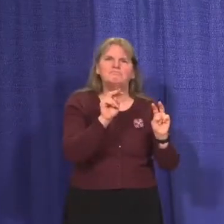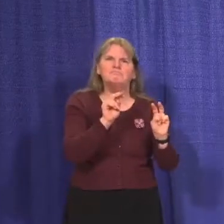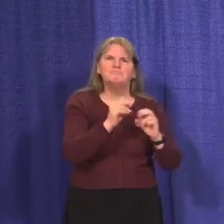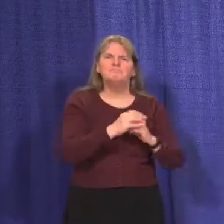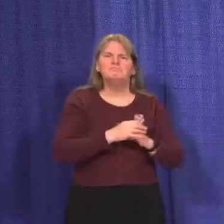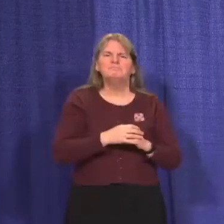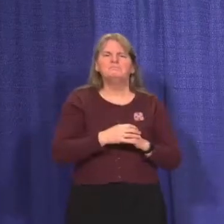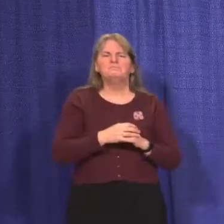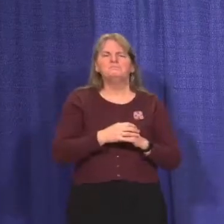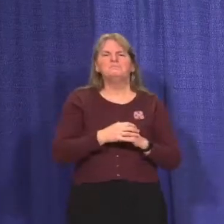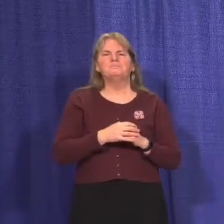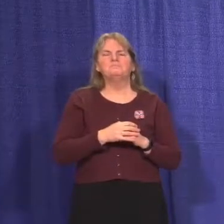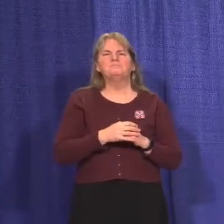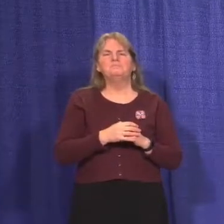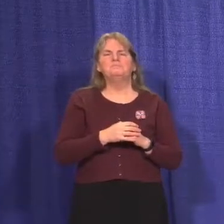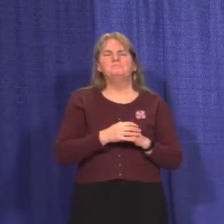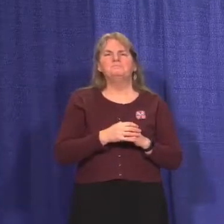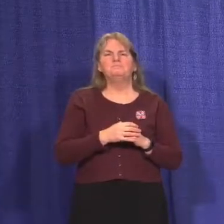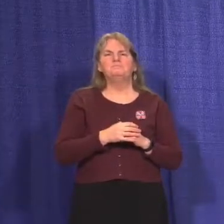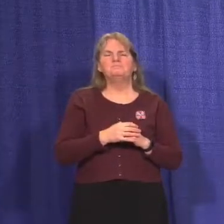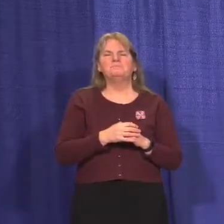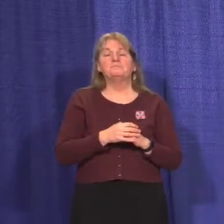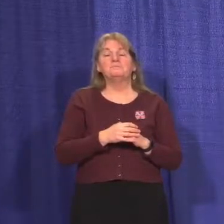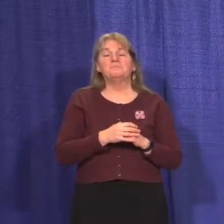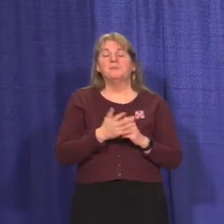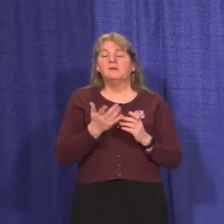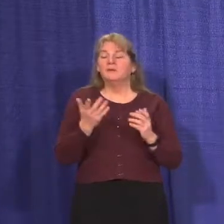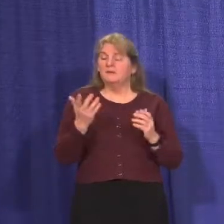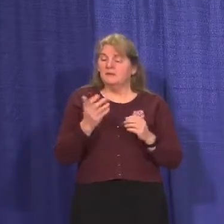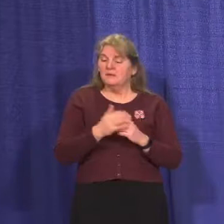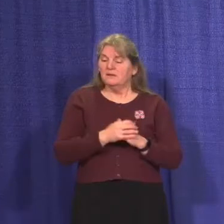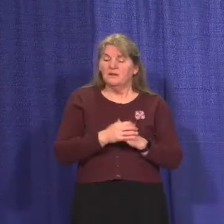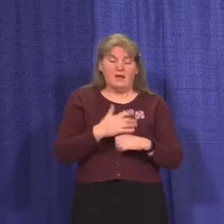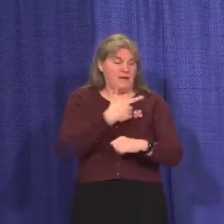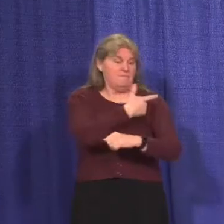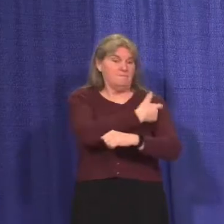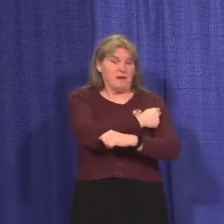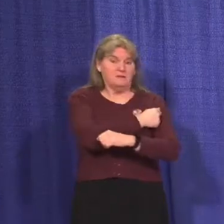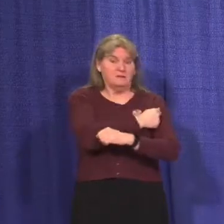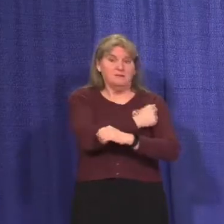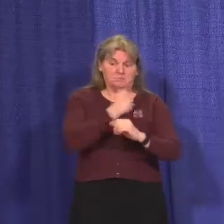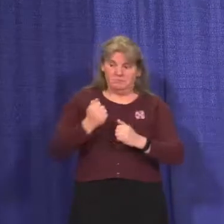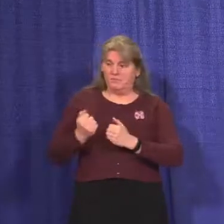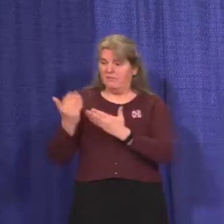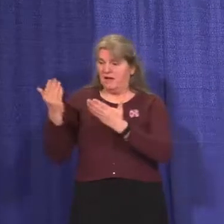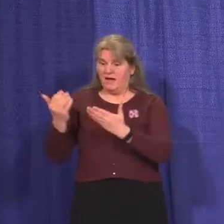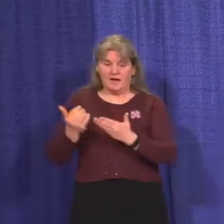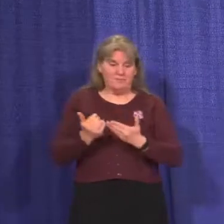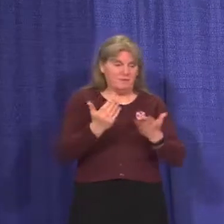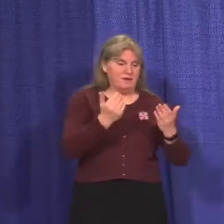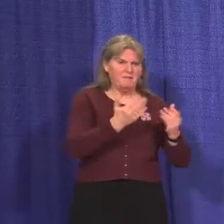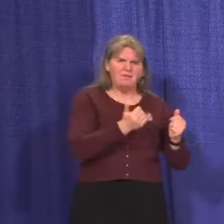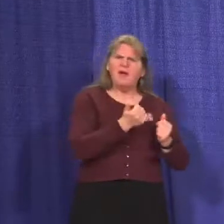As we continue to make strides in the vaccine rollout there are a few recent developments.